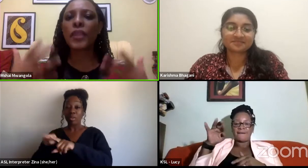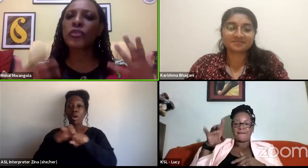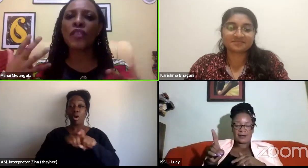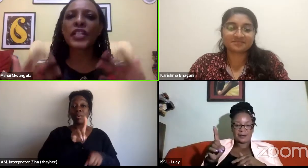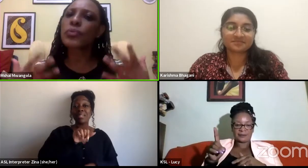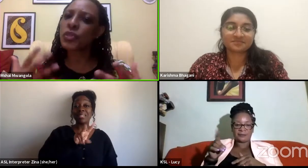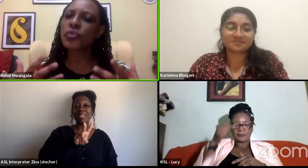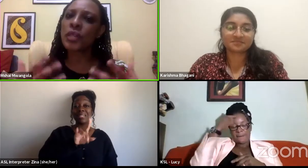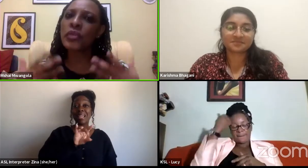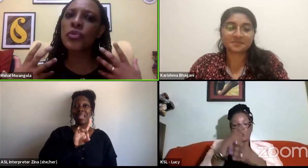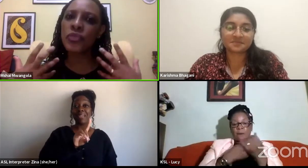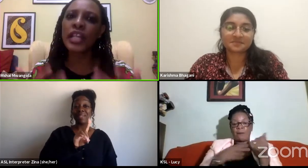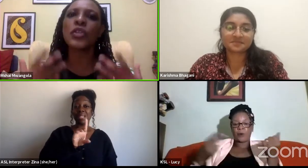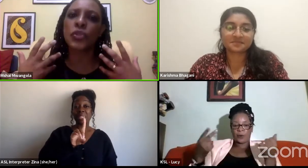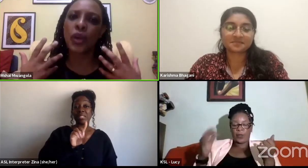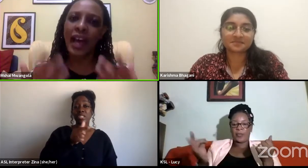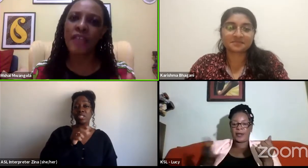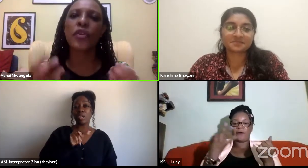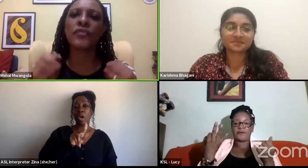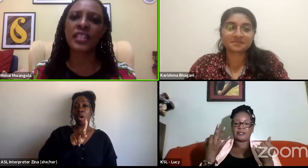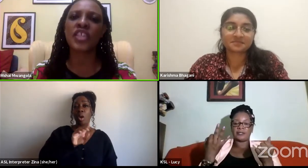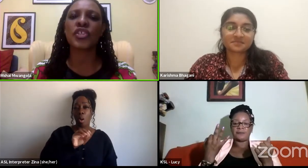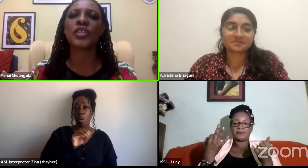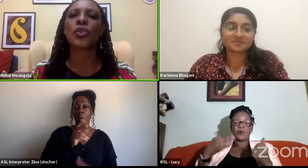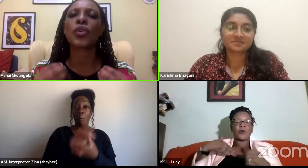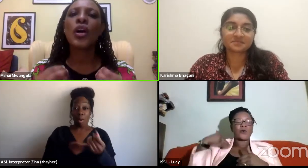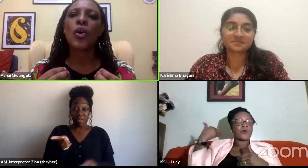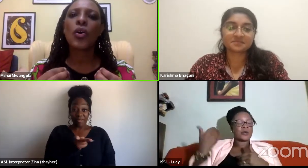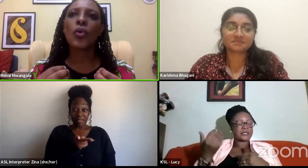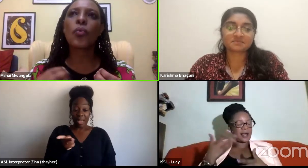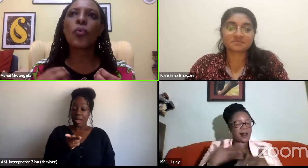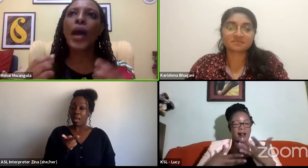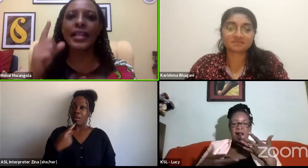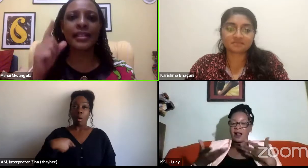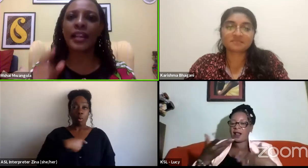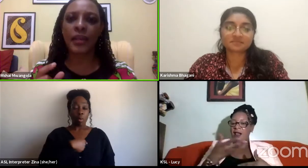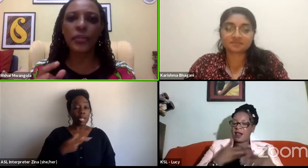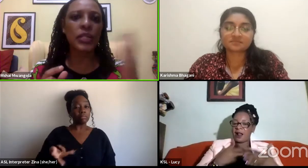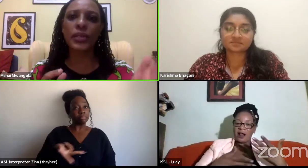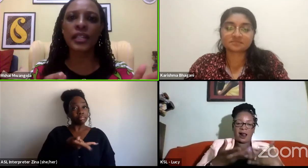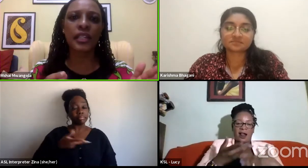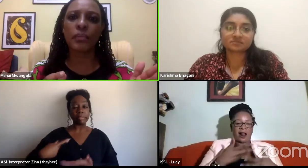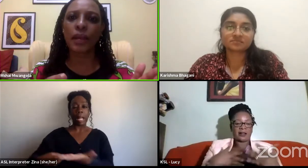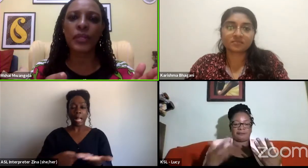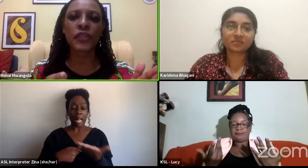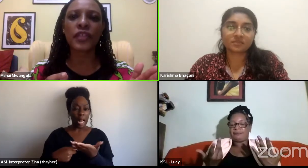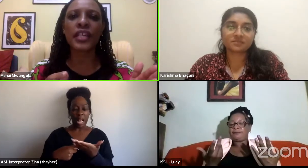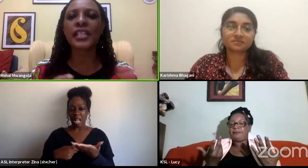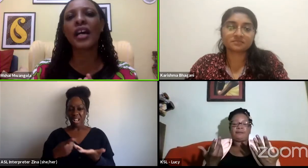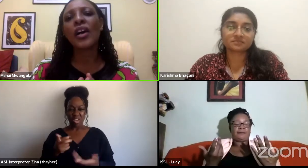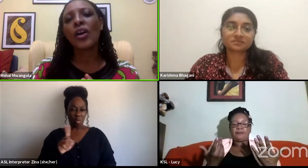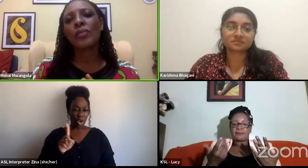the three of us, we really used to have conversations on where is the line? Praise was in the department of theater.